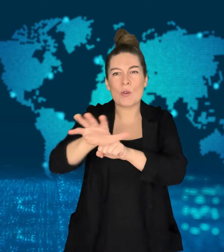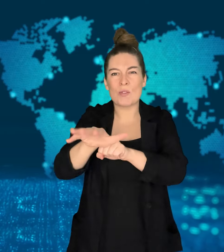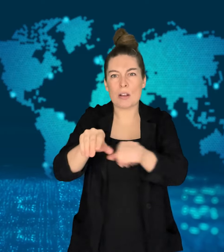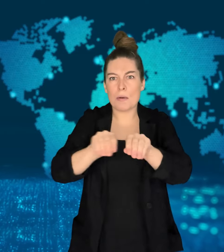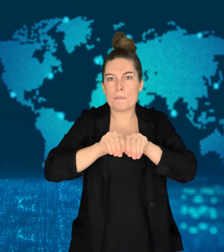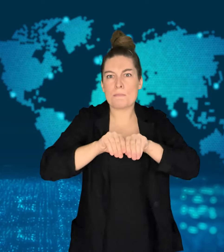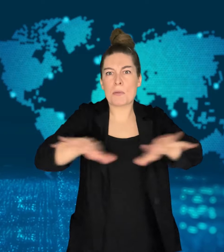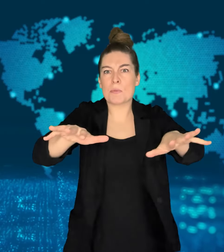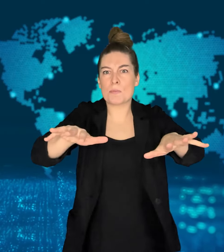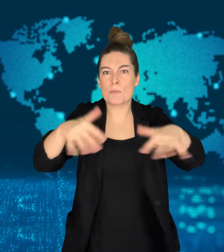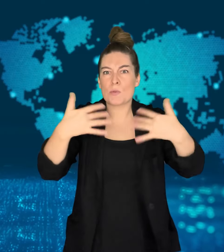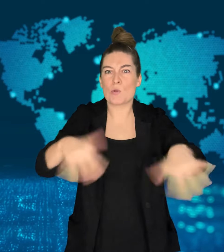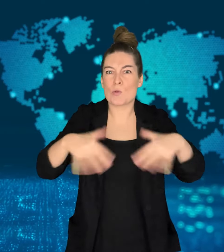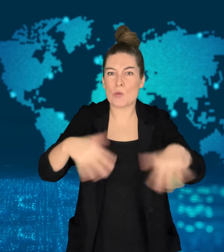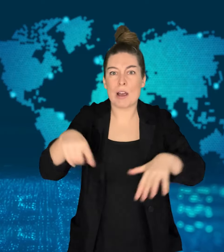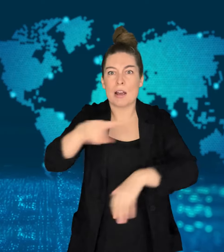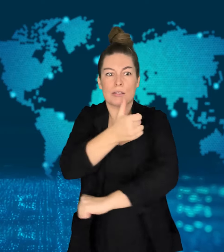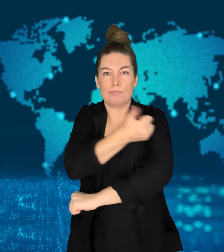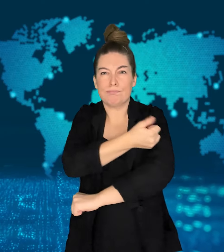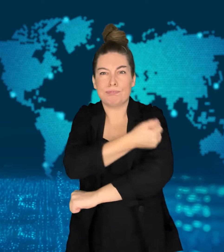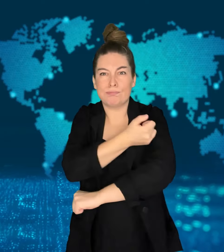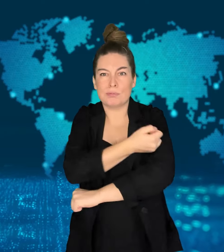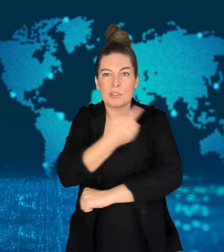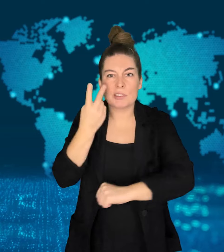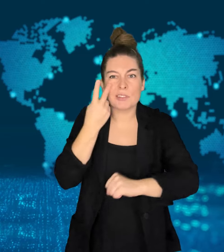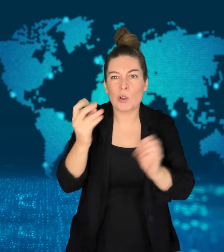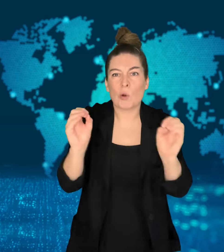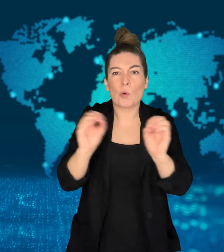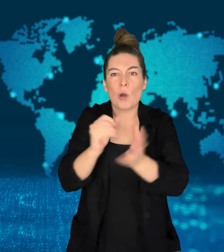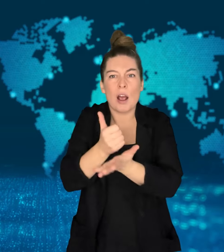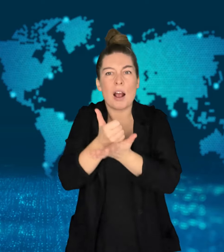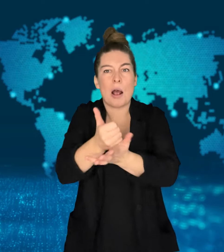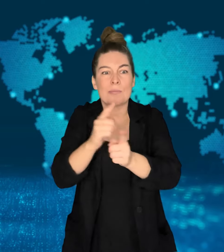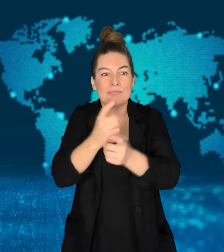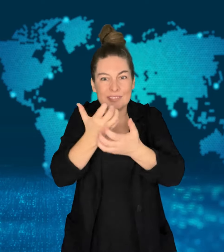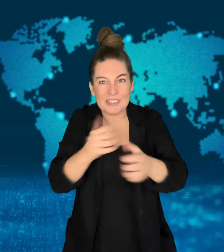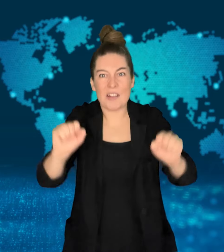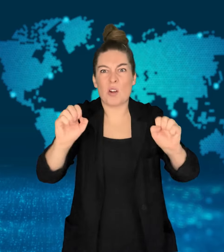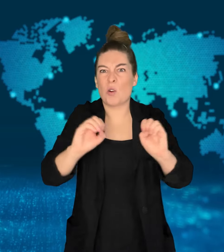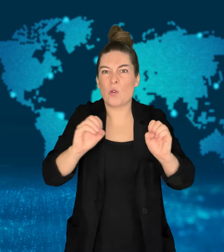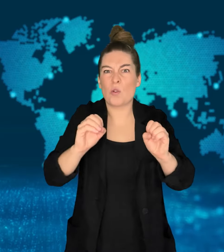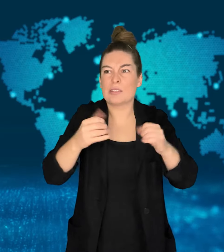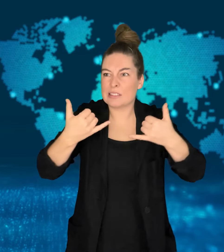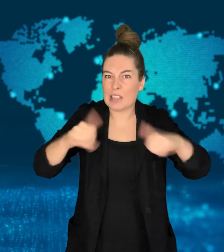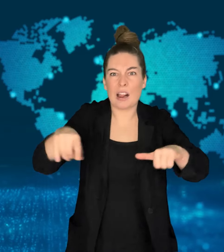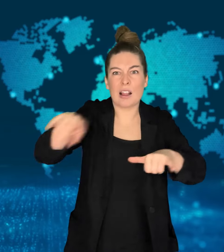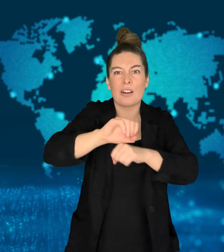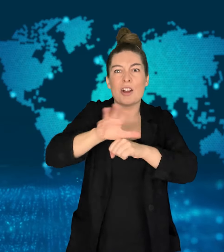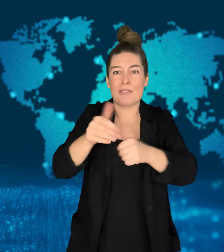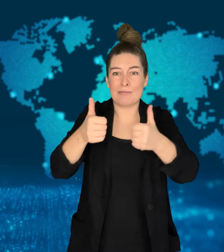In the past, there were claims that the MMR vaccine was linked to autism.